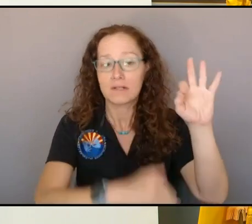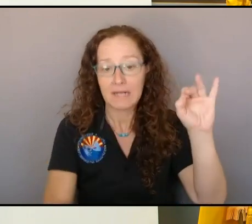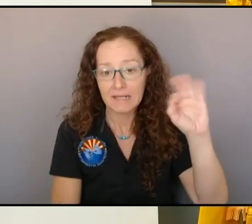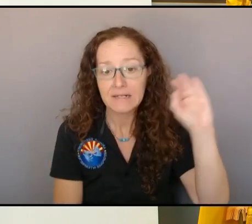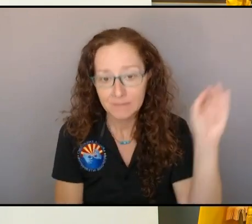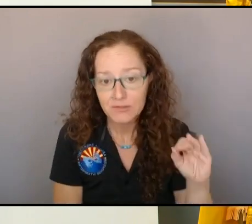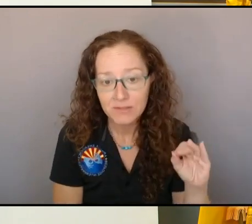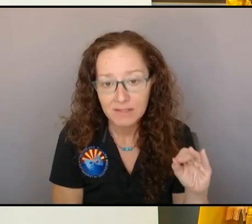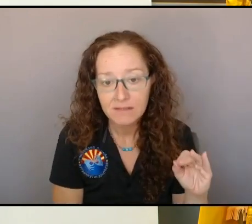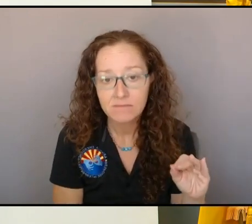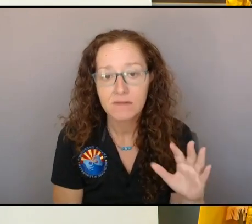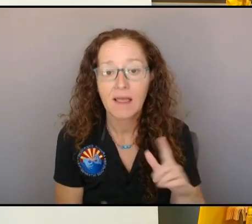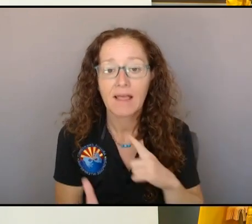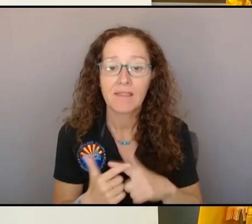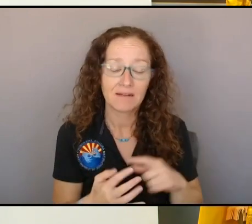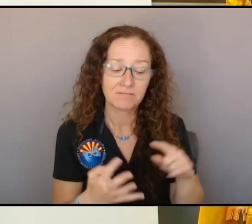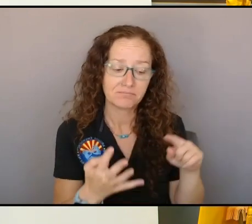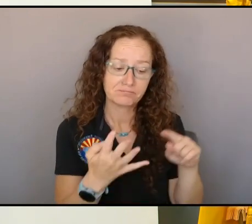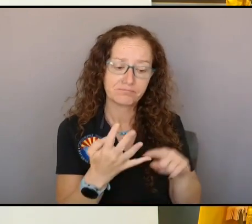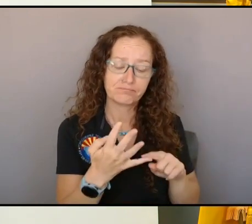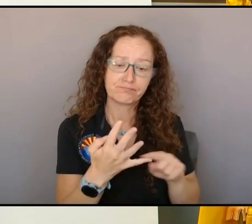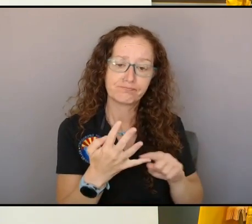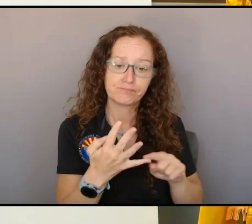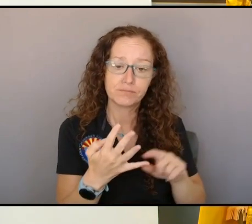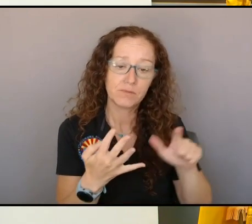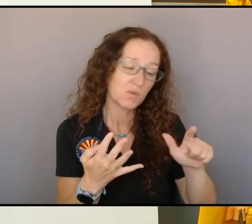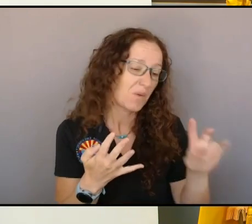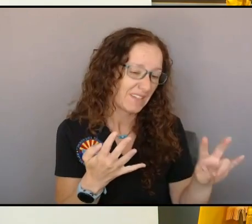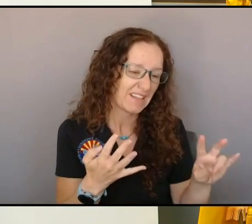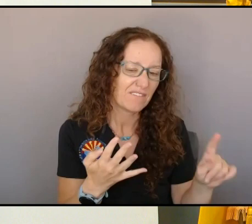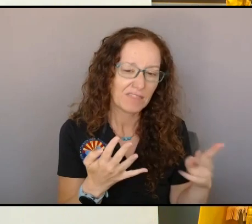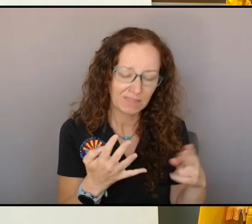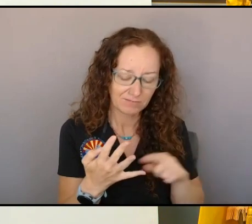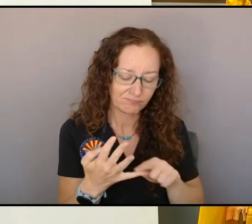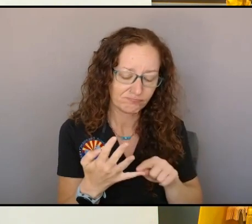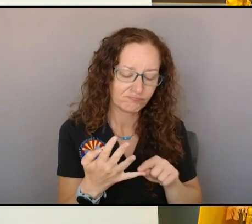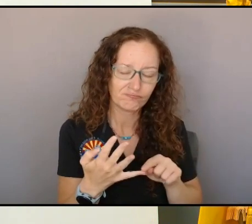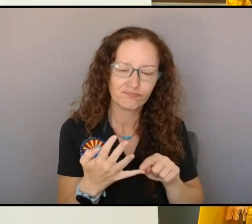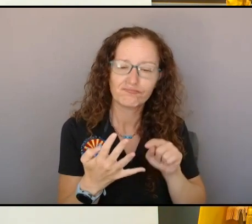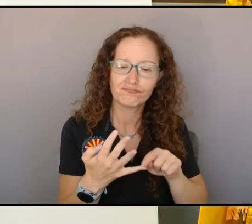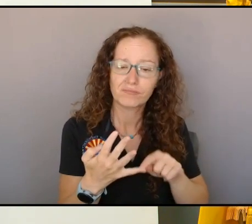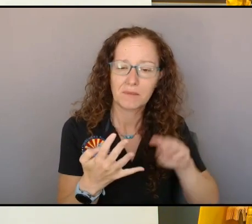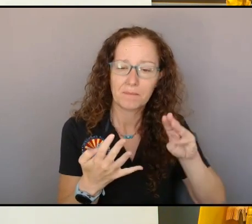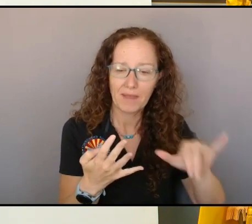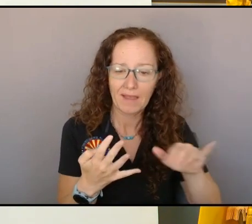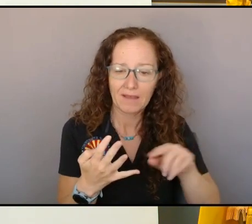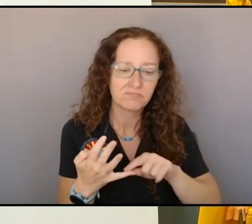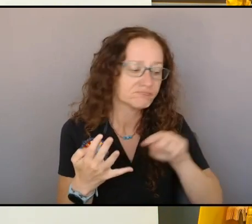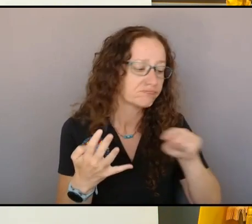this is the 27th going into June. So we had about a four or five day period where we were exceptionally dry once again.